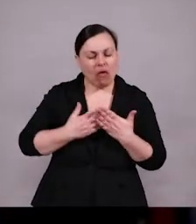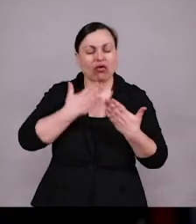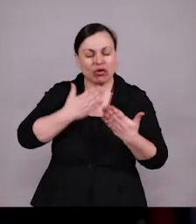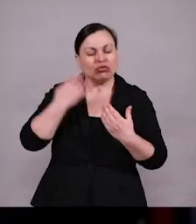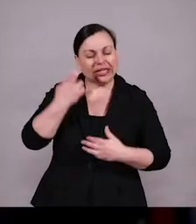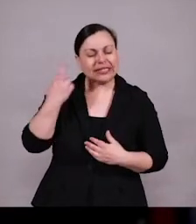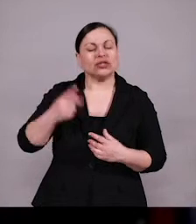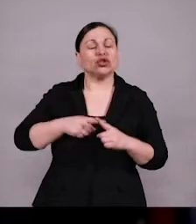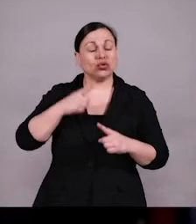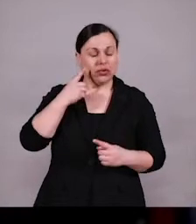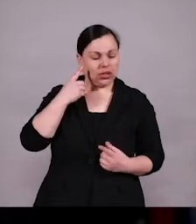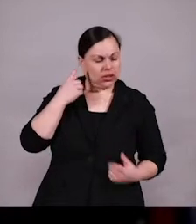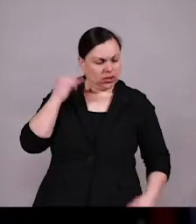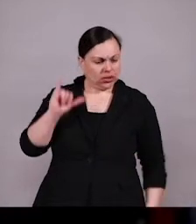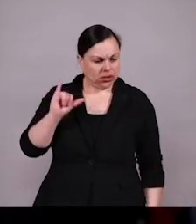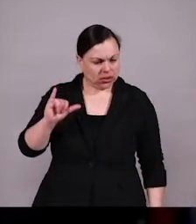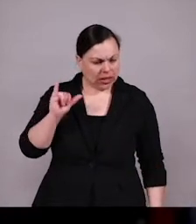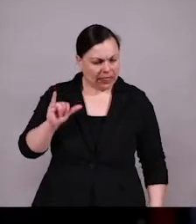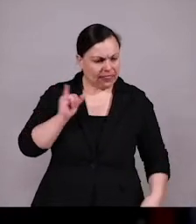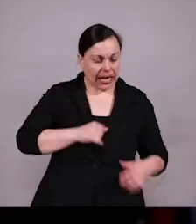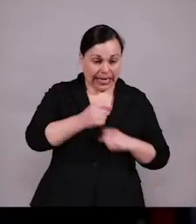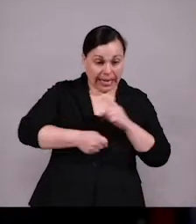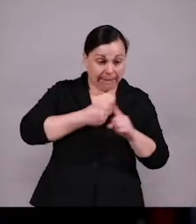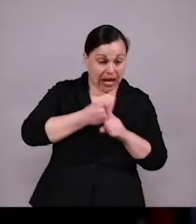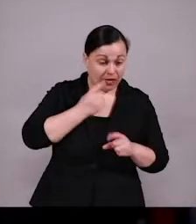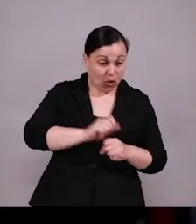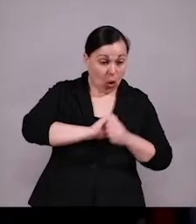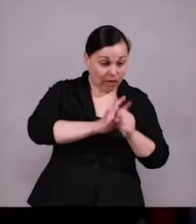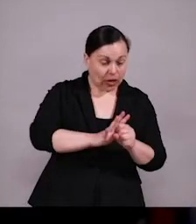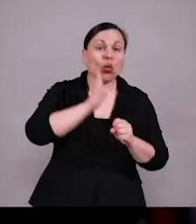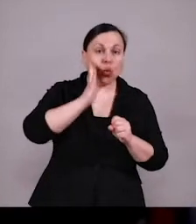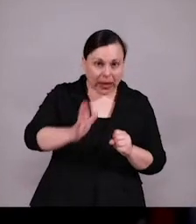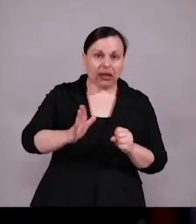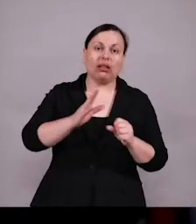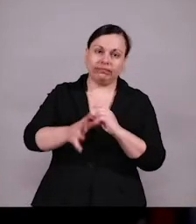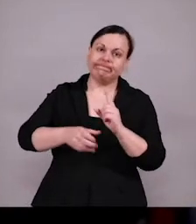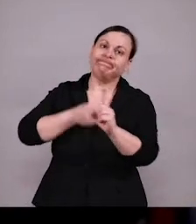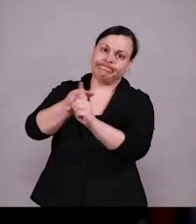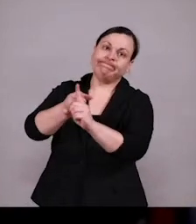that the impact of COVID will apply downward pressure on these rates over the next few years.